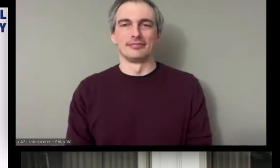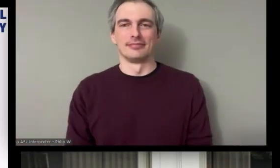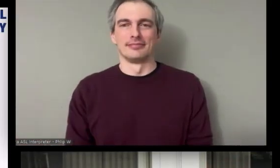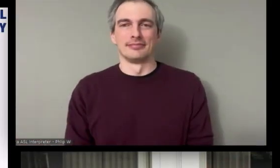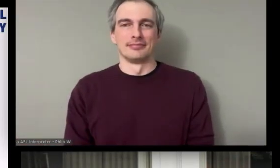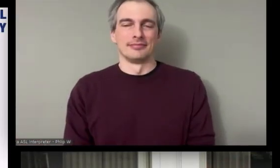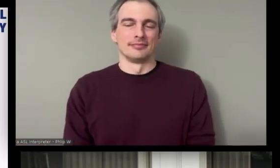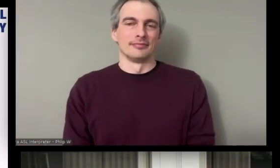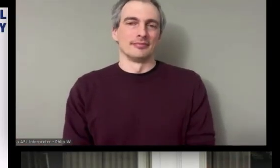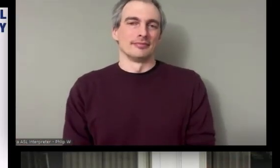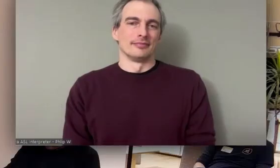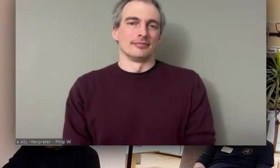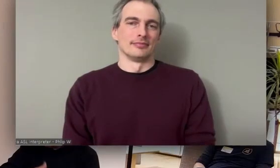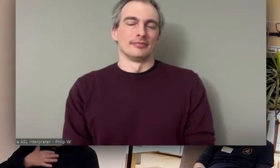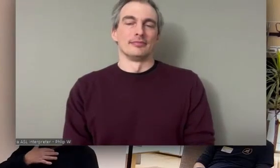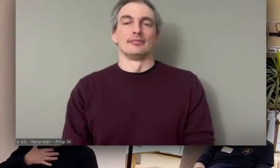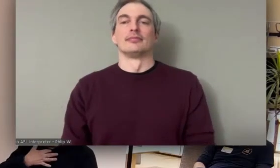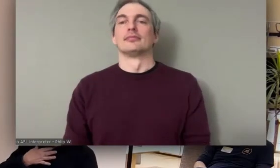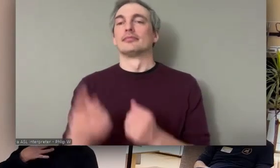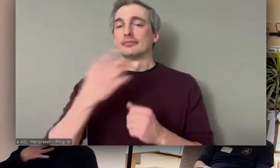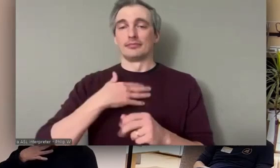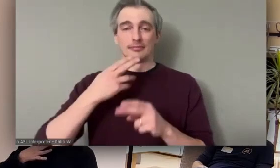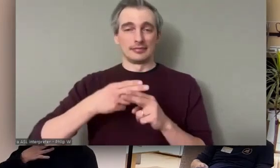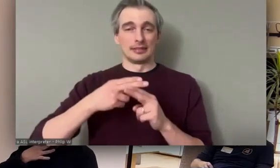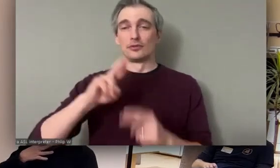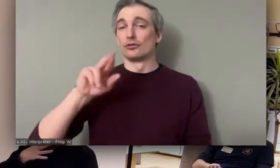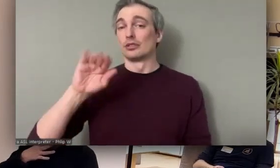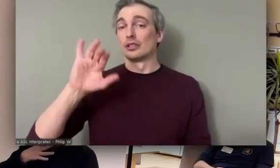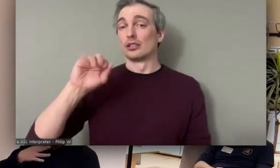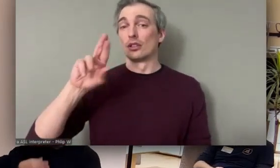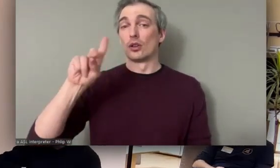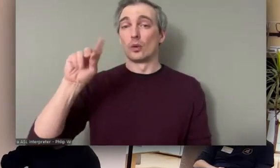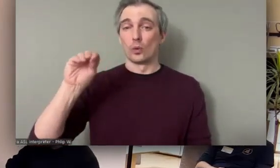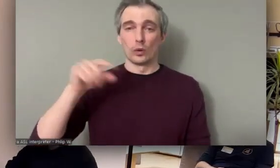Hi, everyone. My name is Ricardo. I'm a student at Touro University.